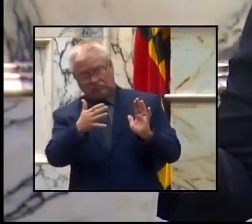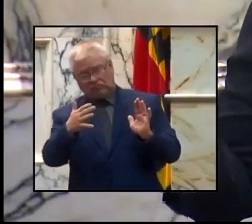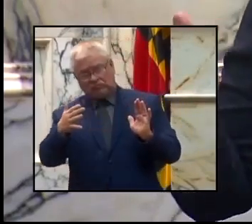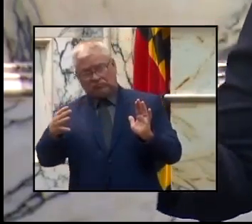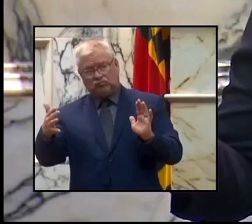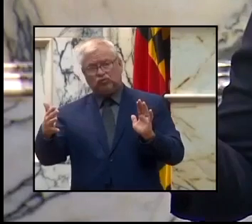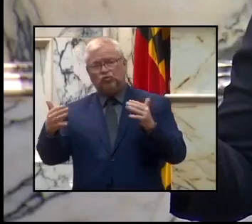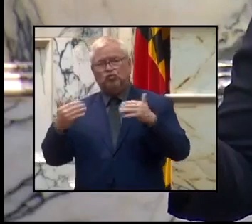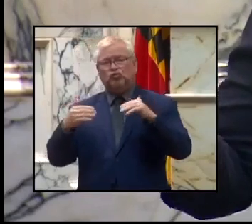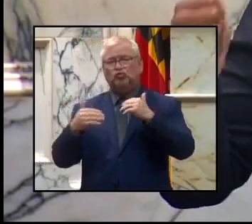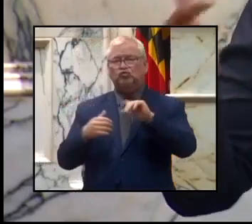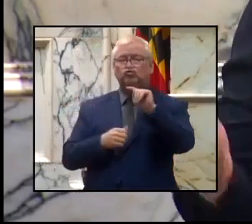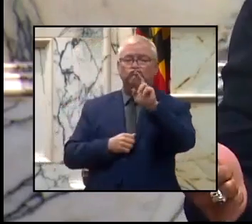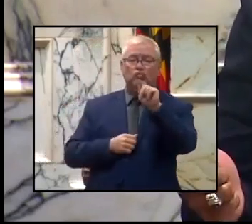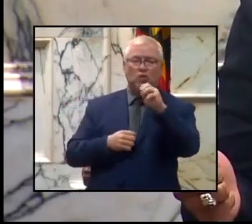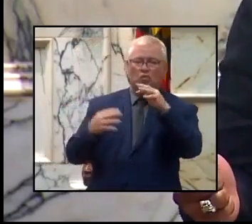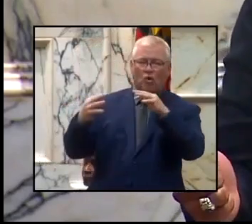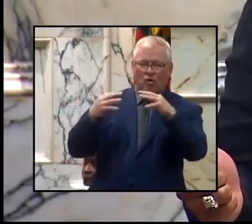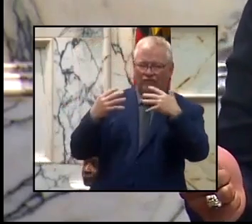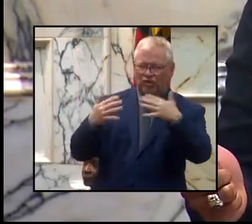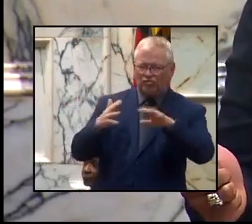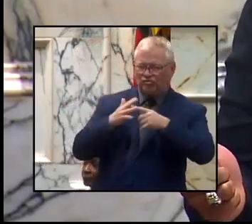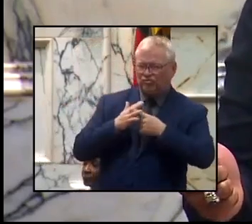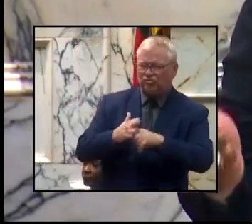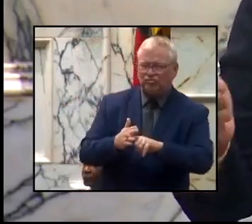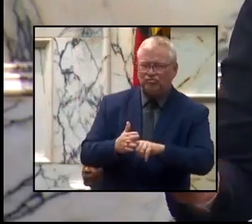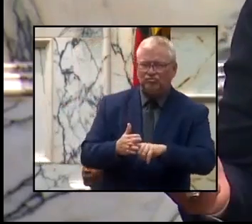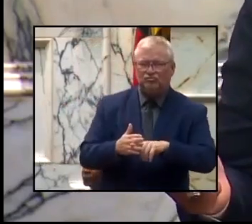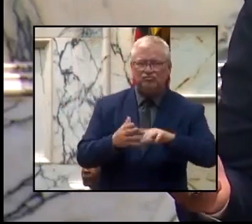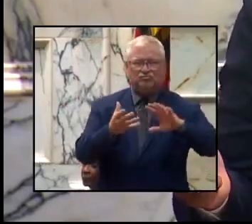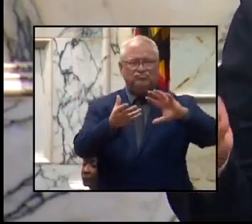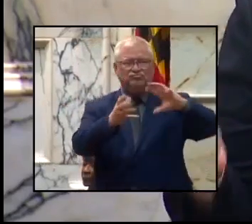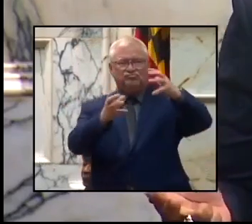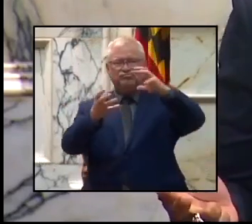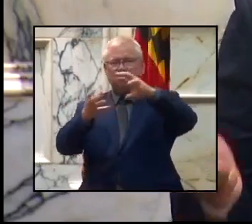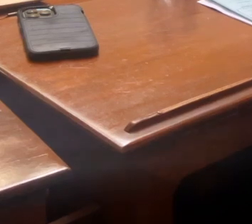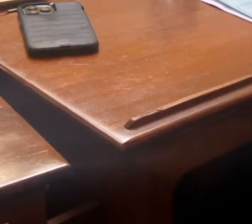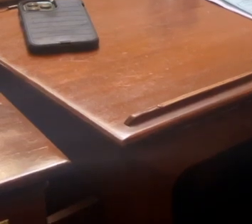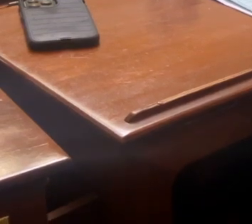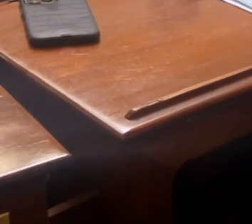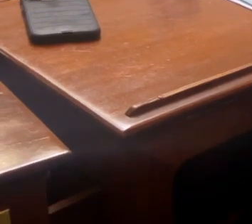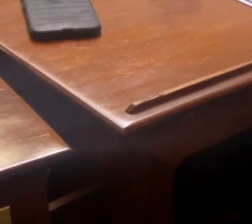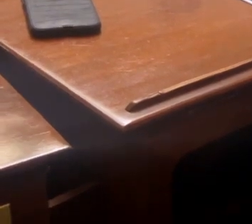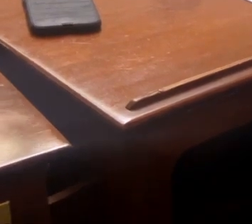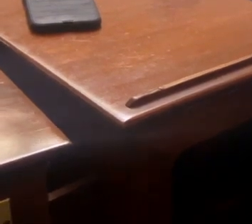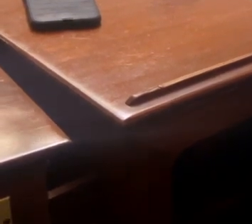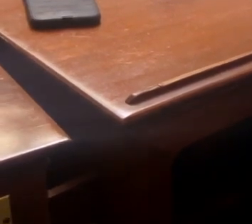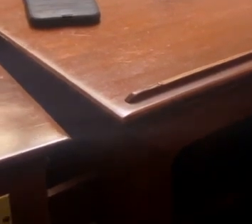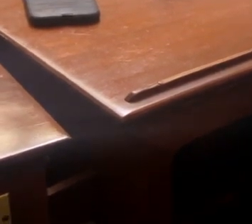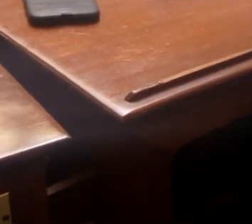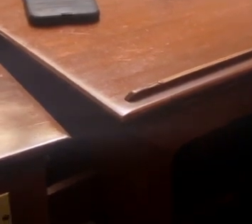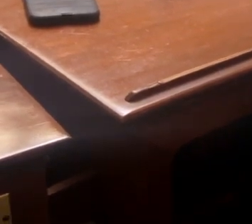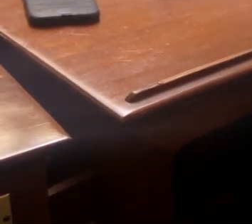The shutterings of federa of workers laid off. Moor